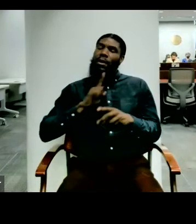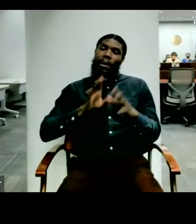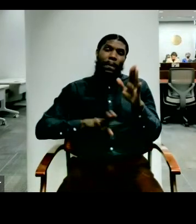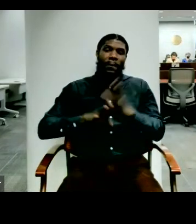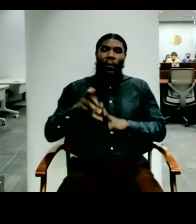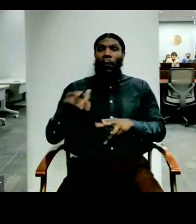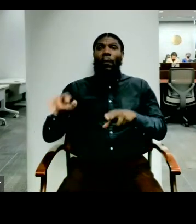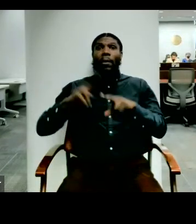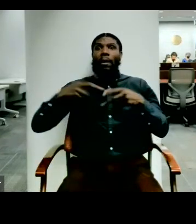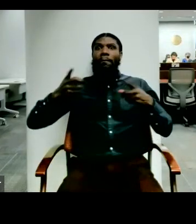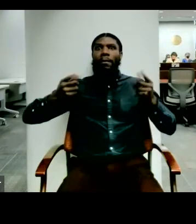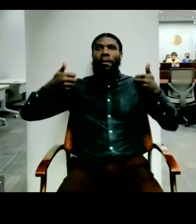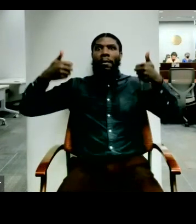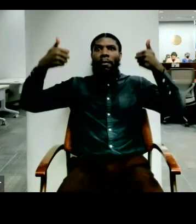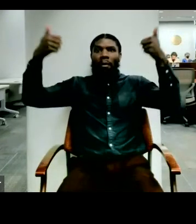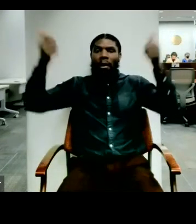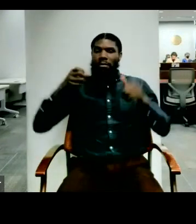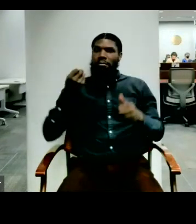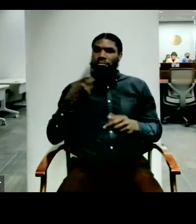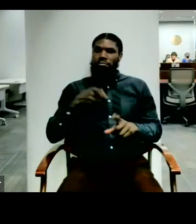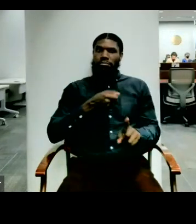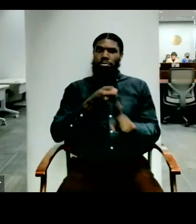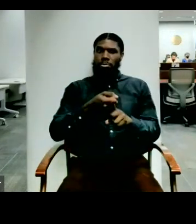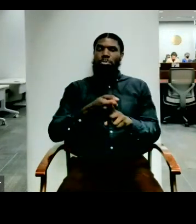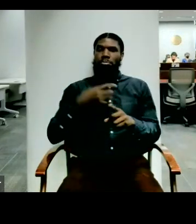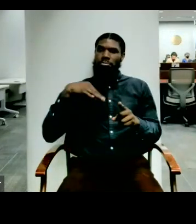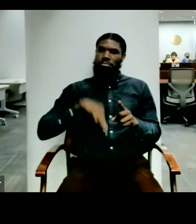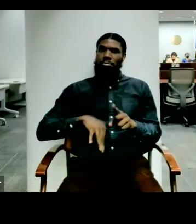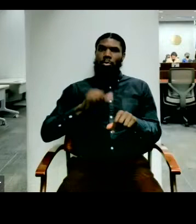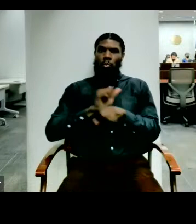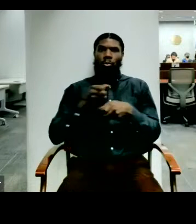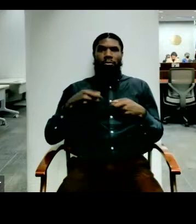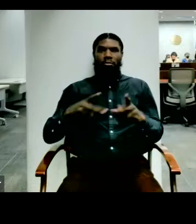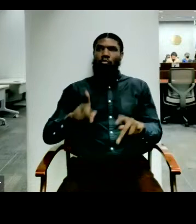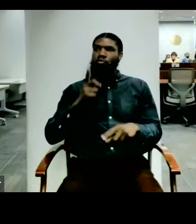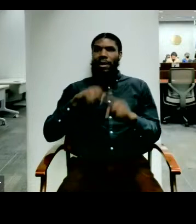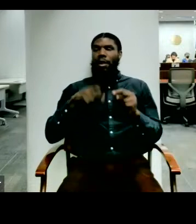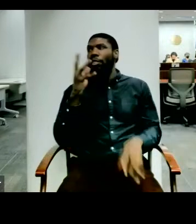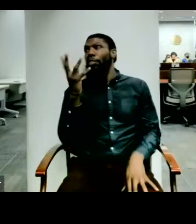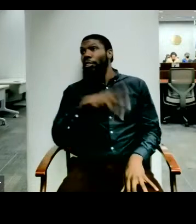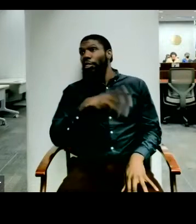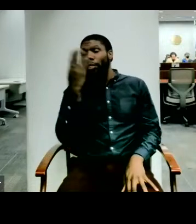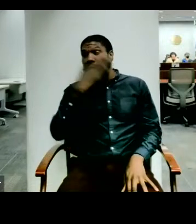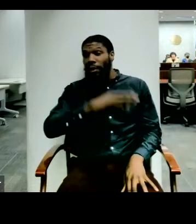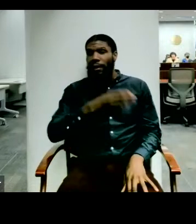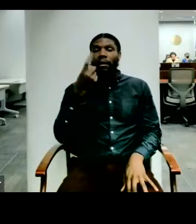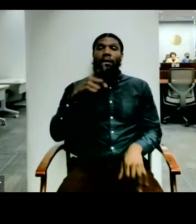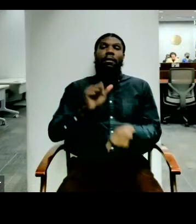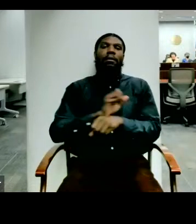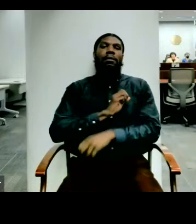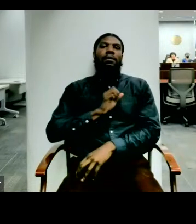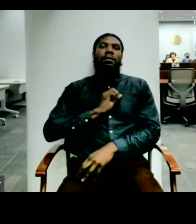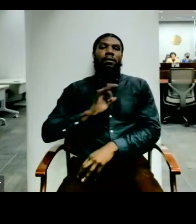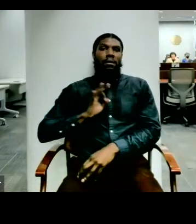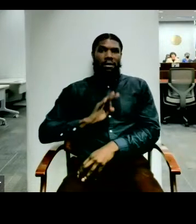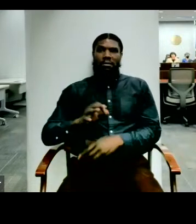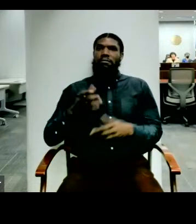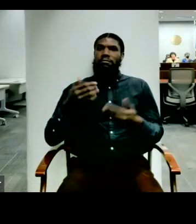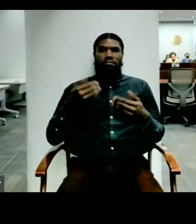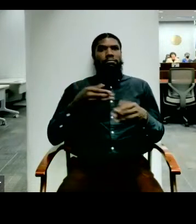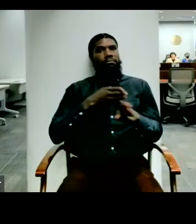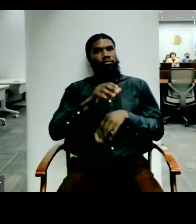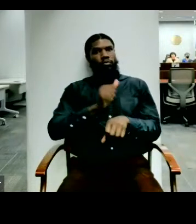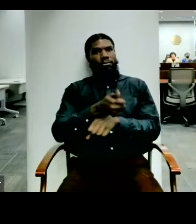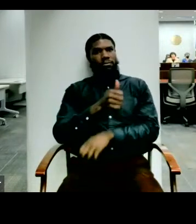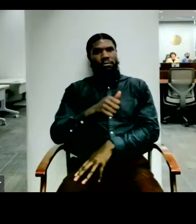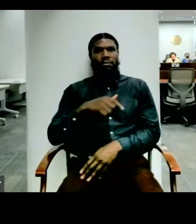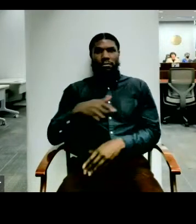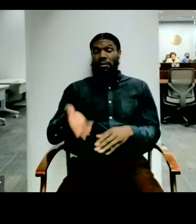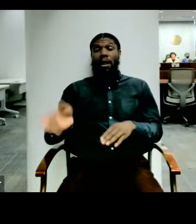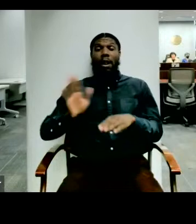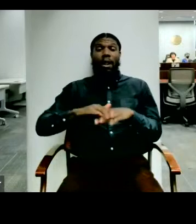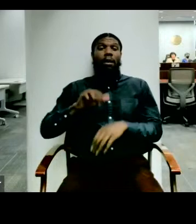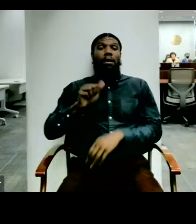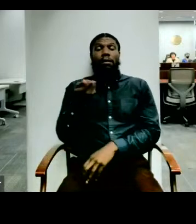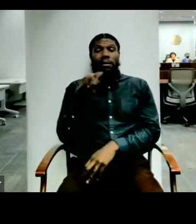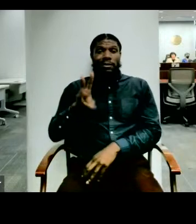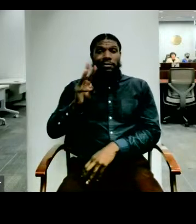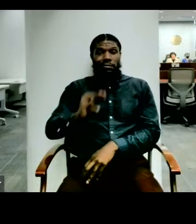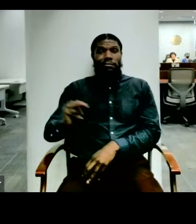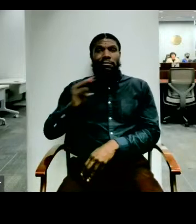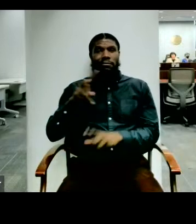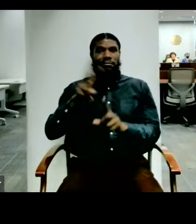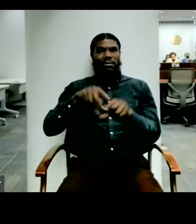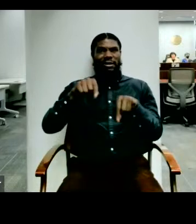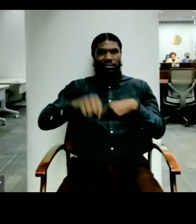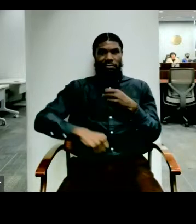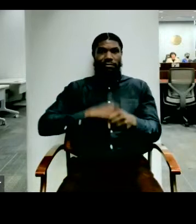work opportunities cannot be ignored. The American staffing association itself too large to ignore.